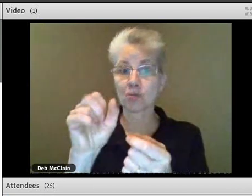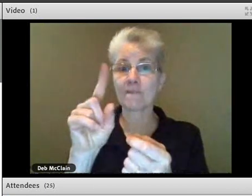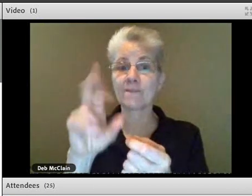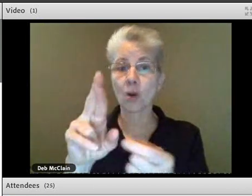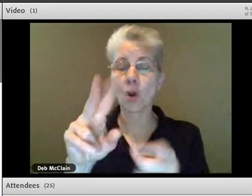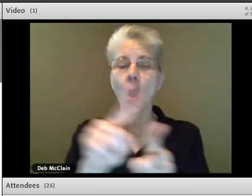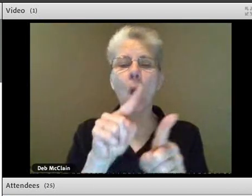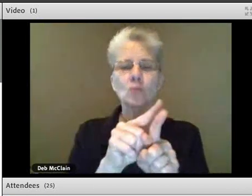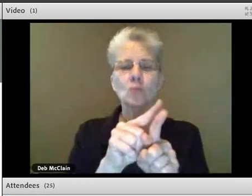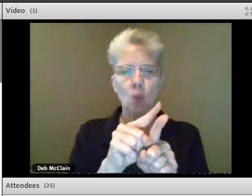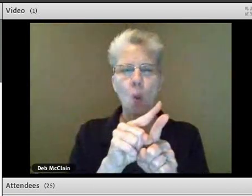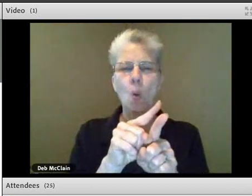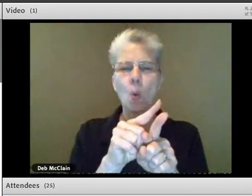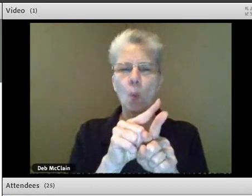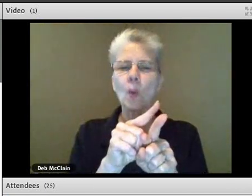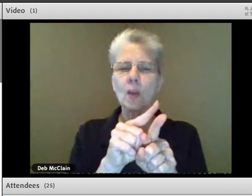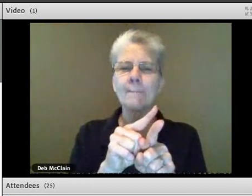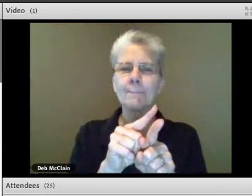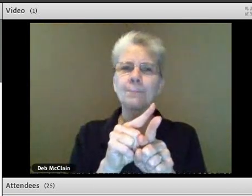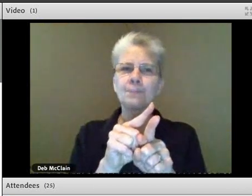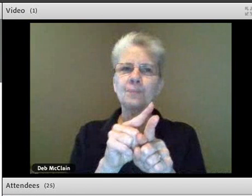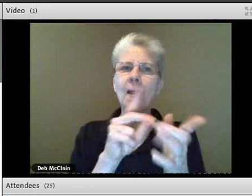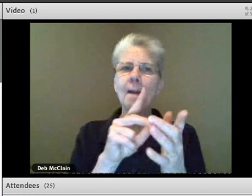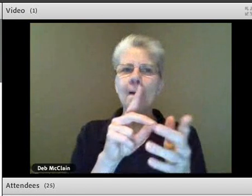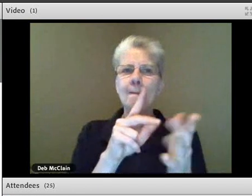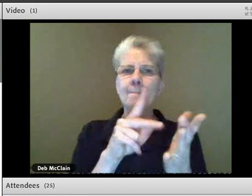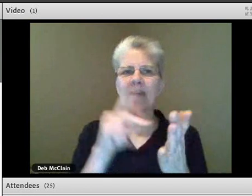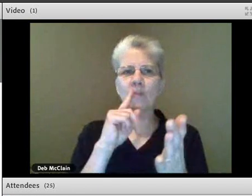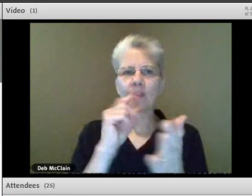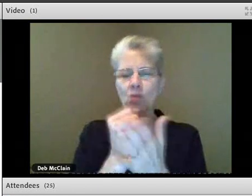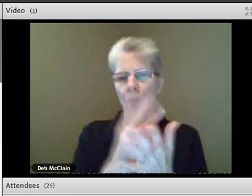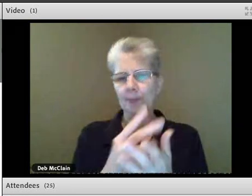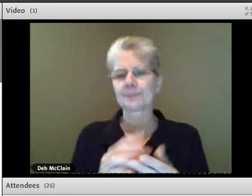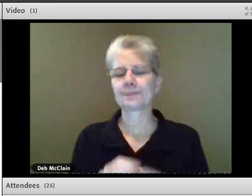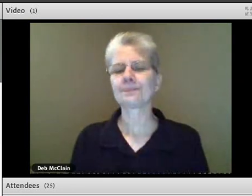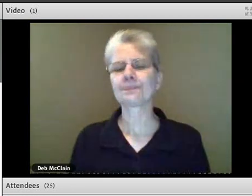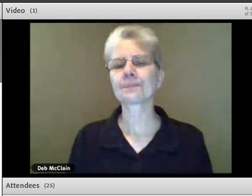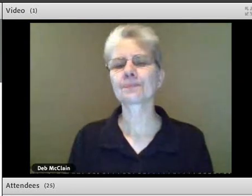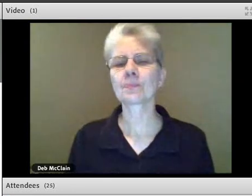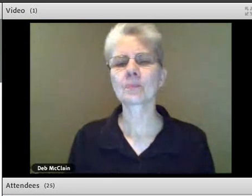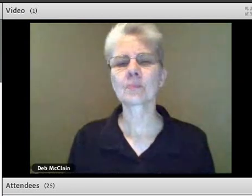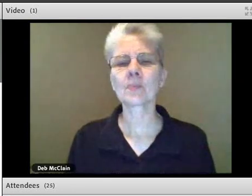but also pay for the software. Then there's self-hosted,